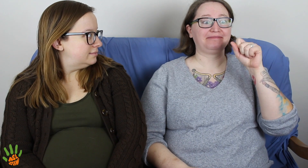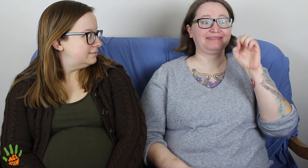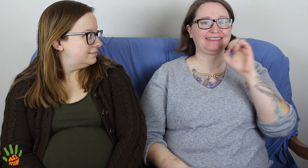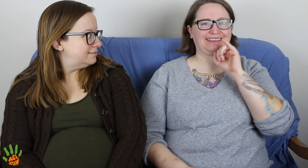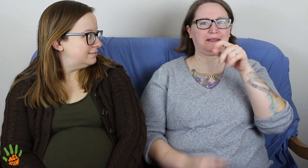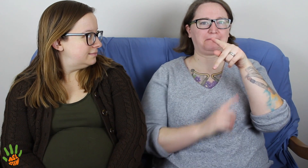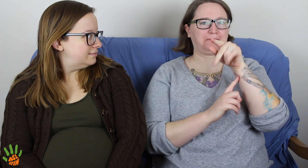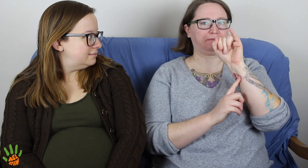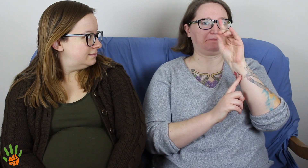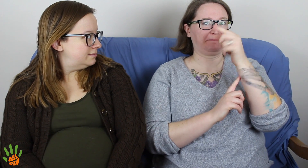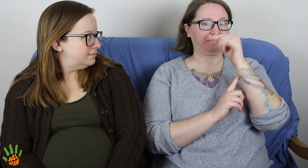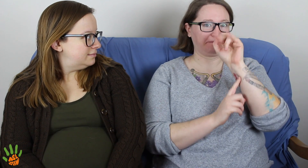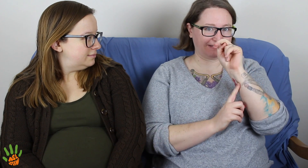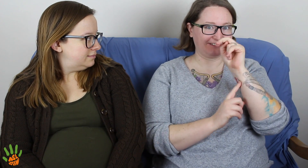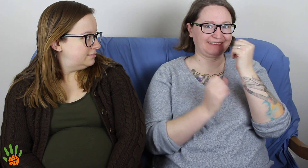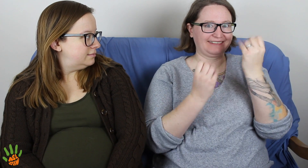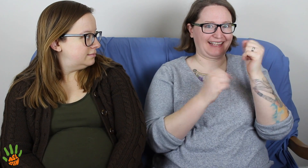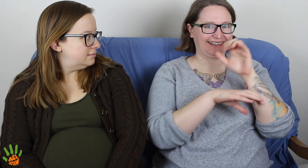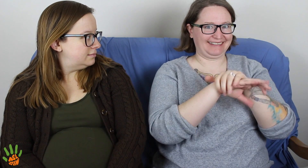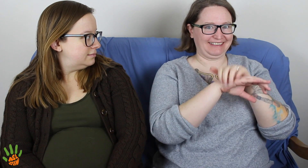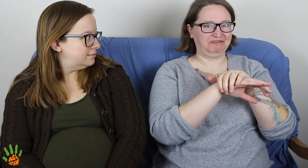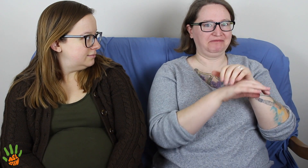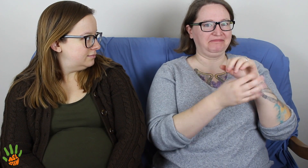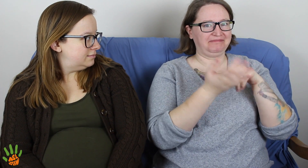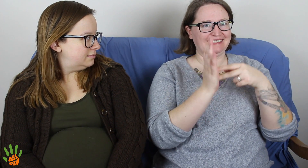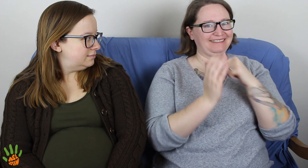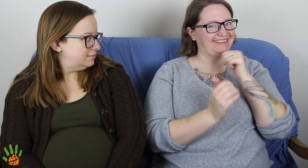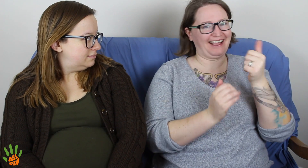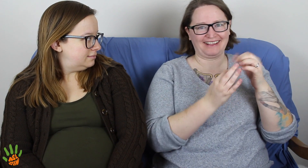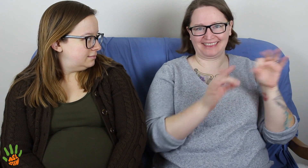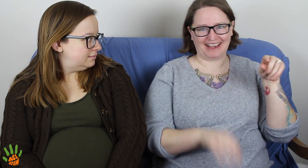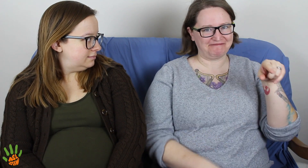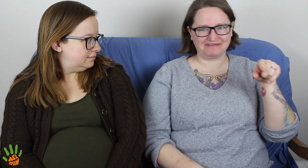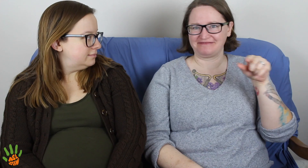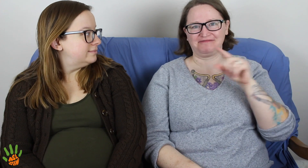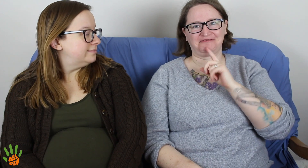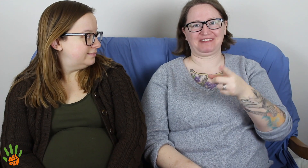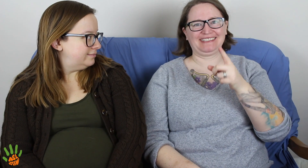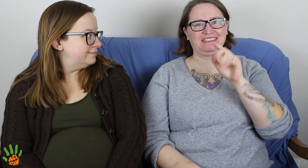Where as PSE is Pidgin Signed English. So it's not a language.